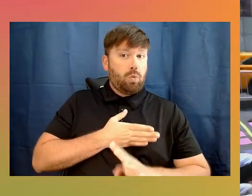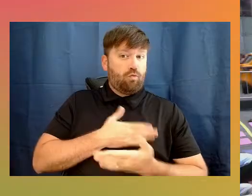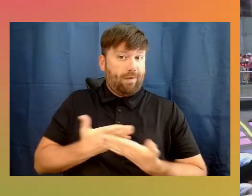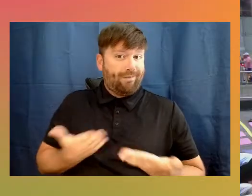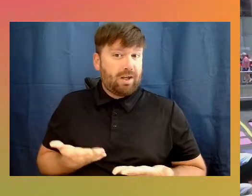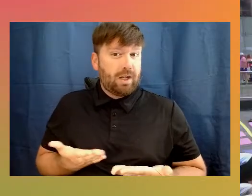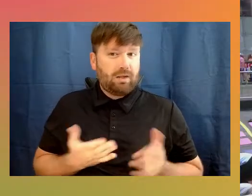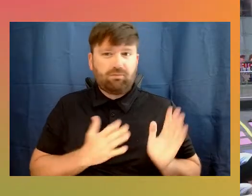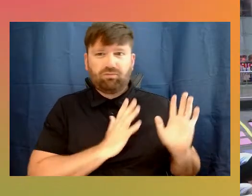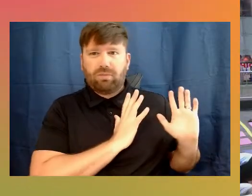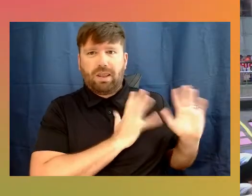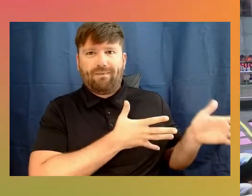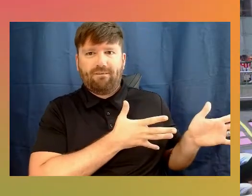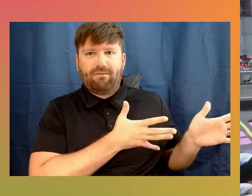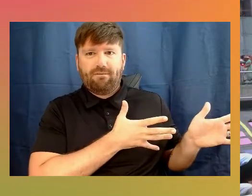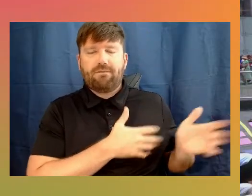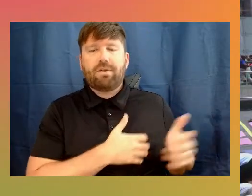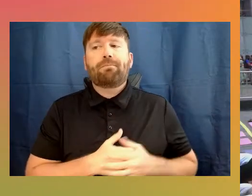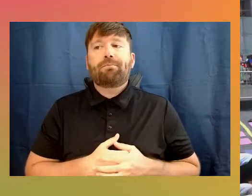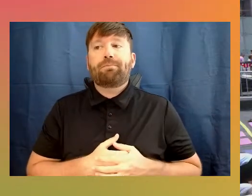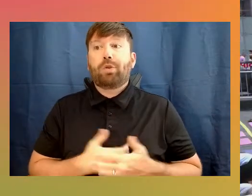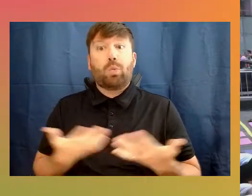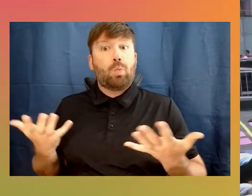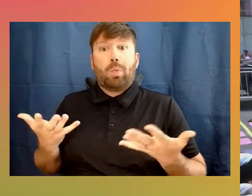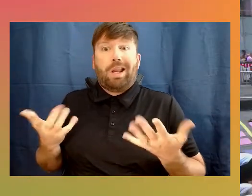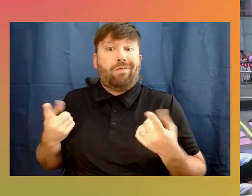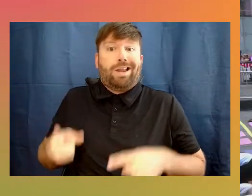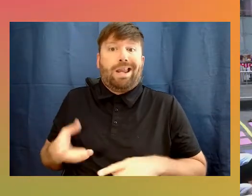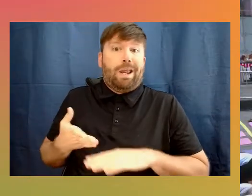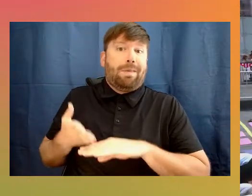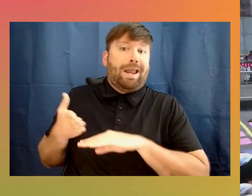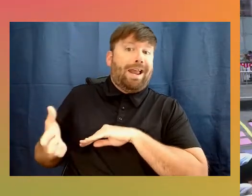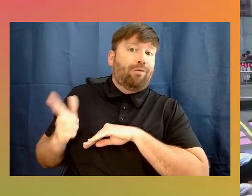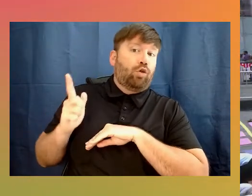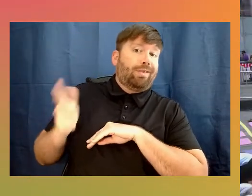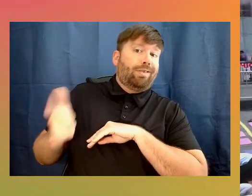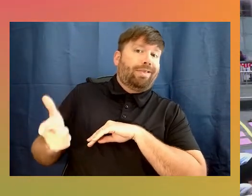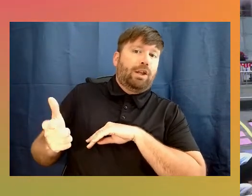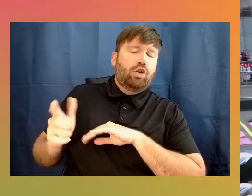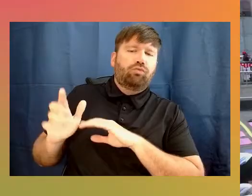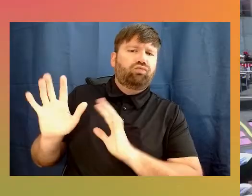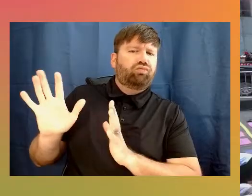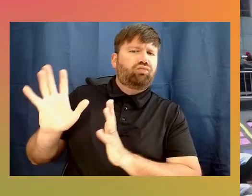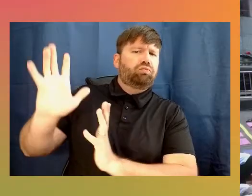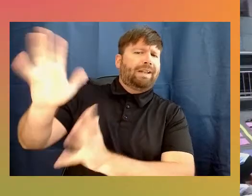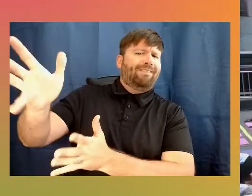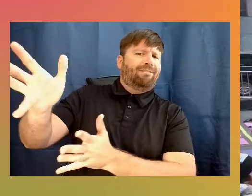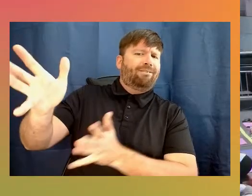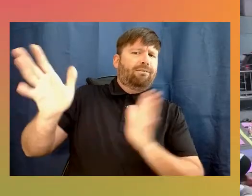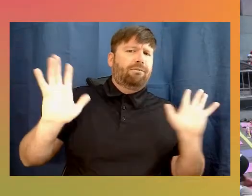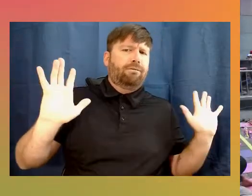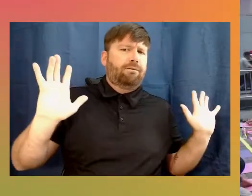WHATEVER HAPPENED BEFORE YOU STEPPED ON THE MAT, KIND OF LET THAT STAY OUT IN THE PAST.